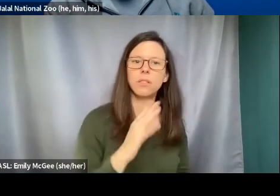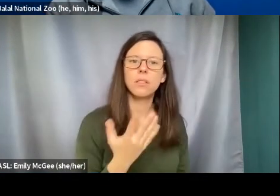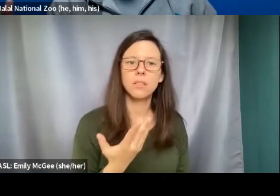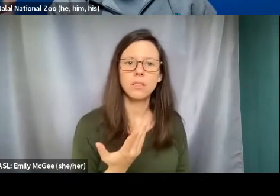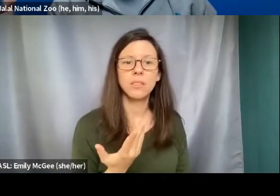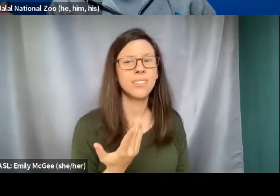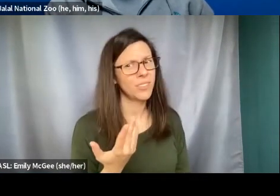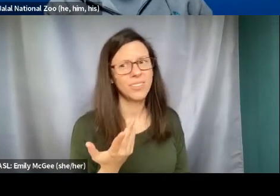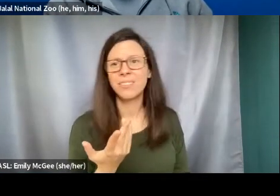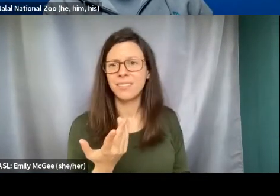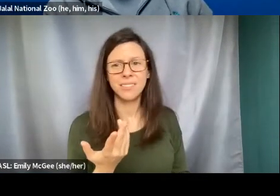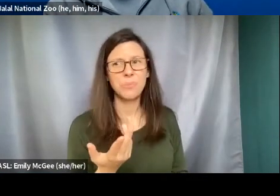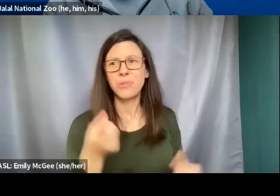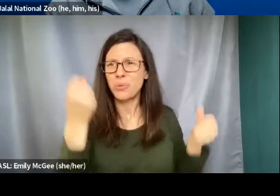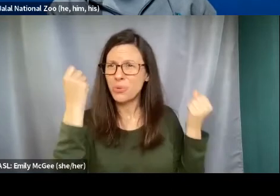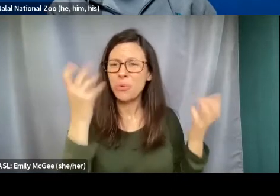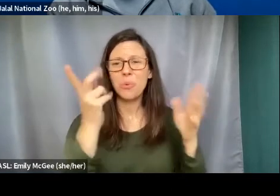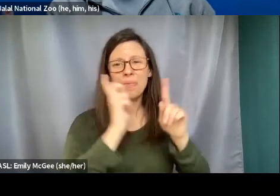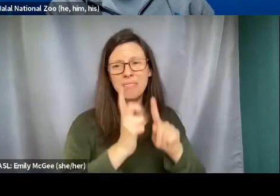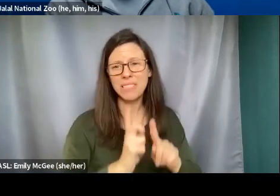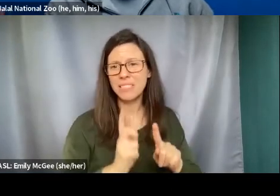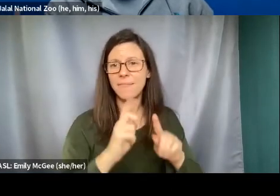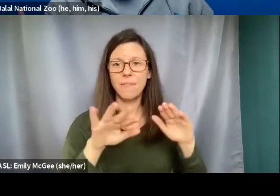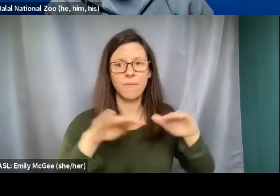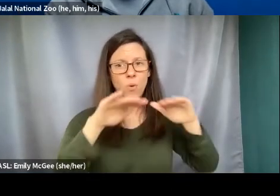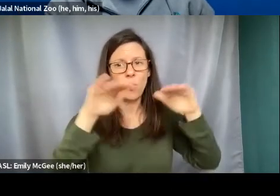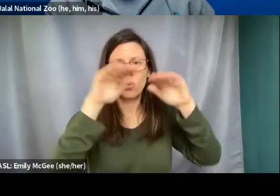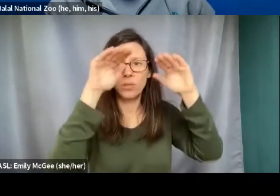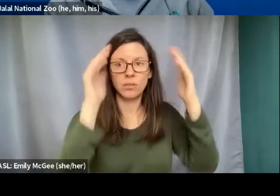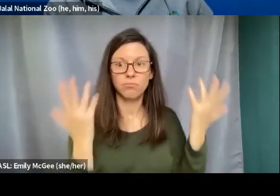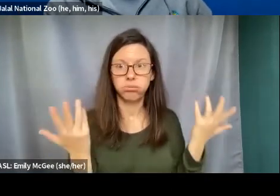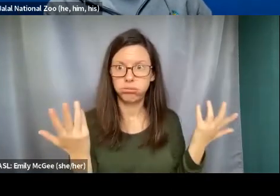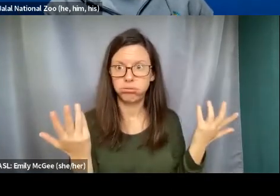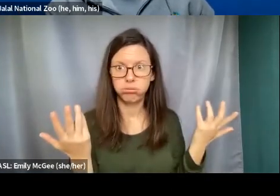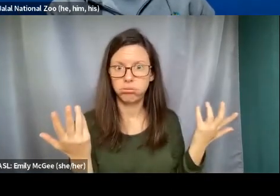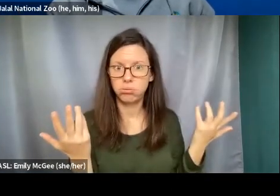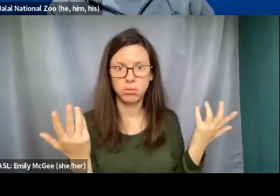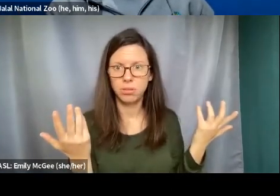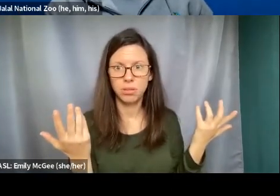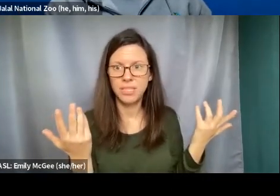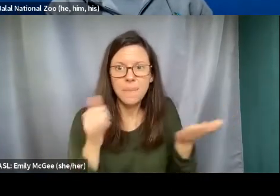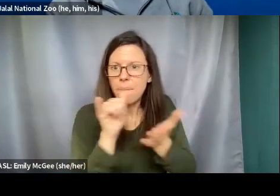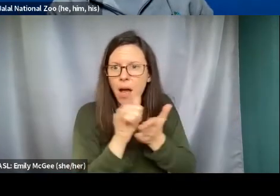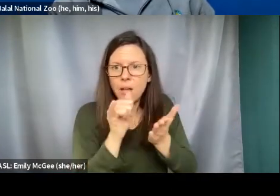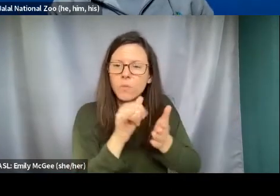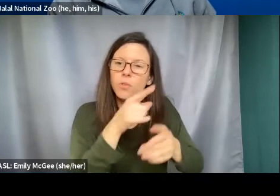so many different floors uh, that you just will never see behind the scenes. It's kind of like a secret.